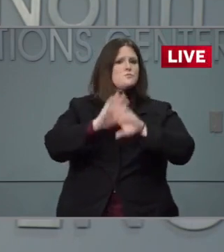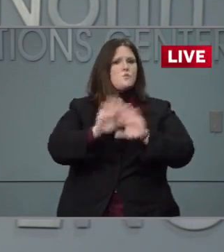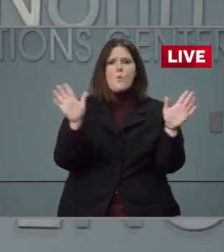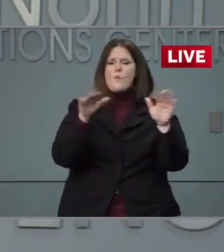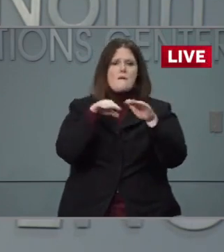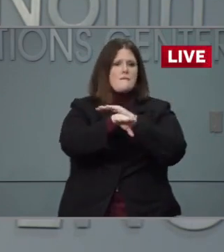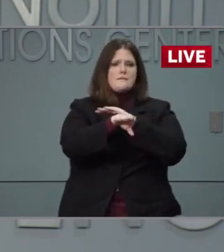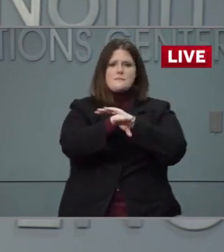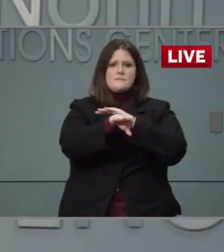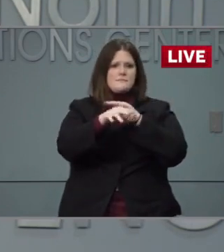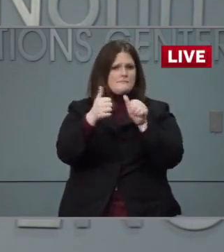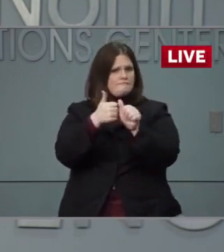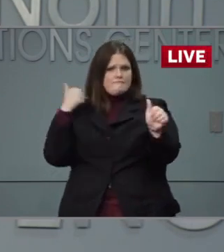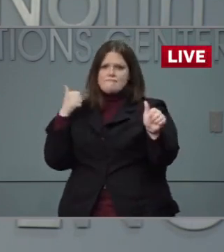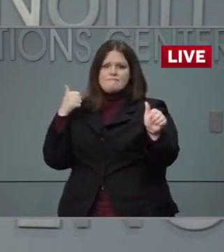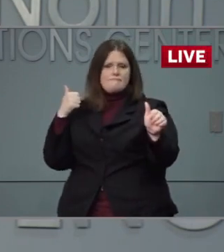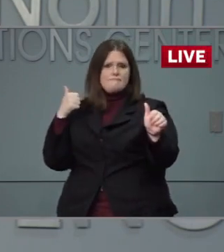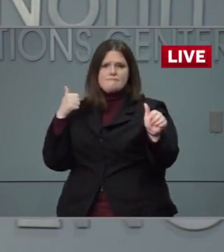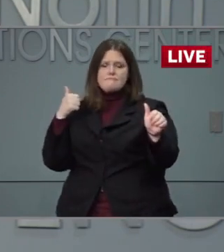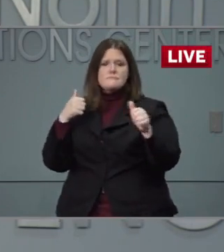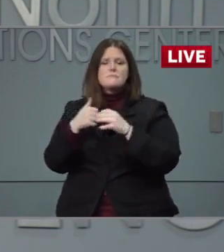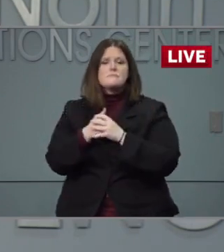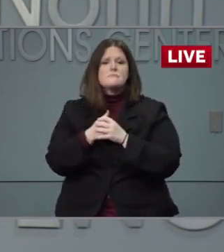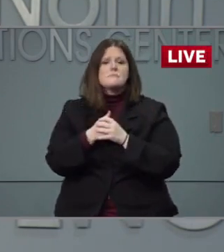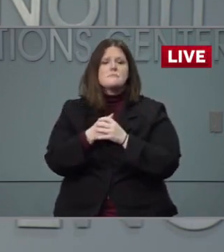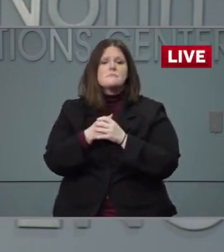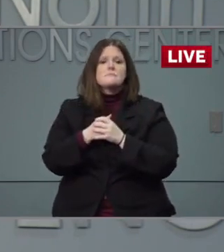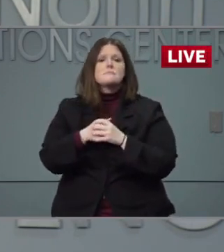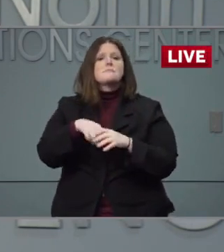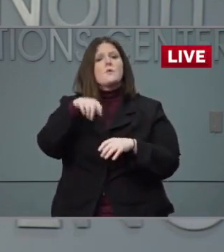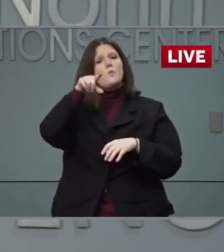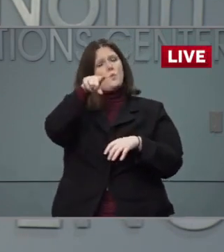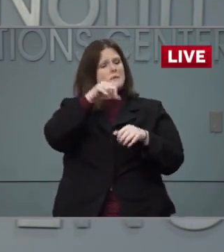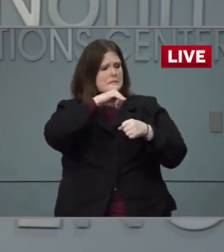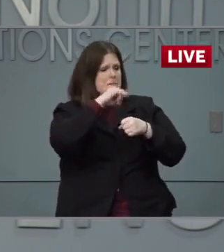SIMPLY PUT, DON'T GO PLACES INDOORS WHERE PEOPLE AREN'T WEARING MASKS.